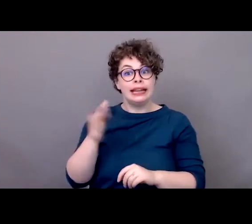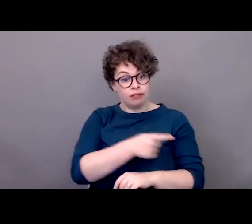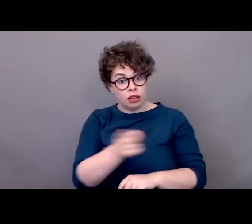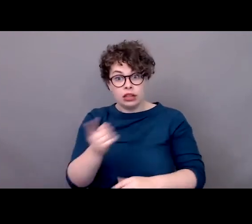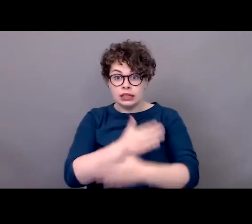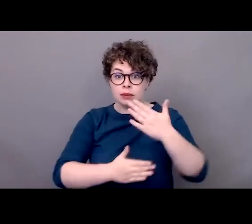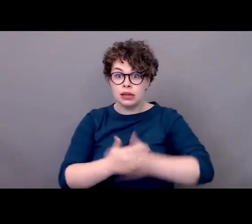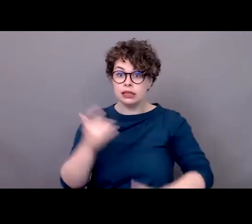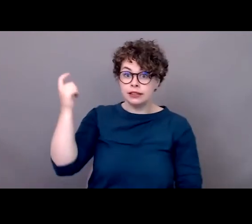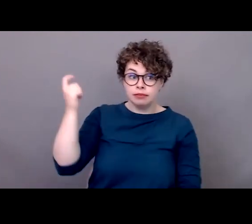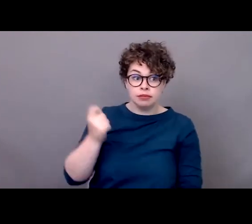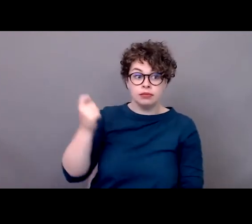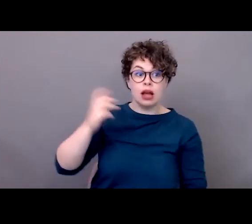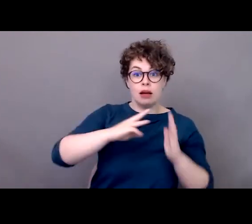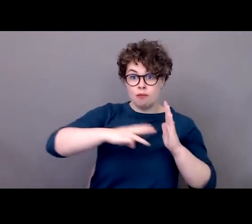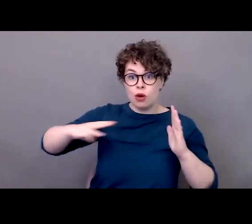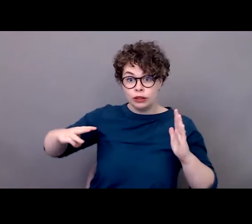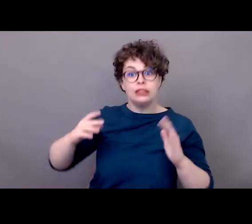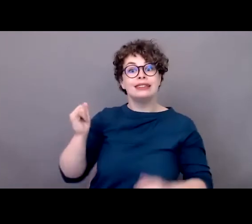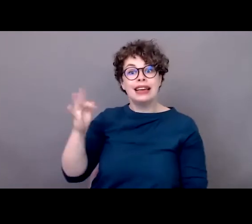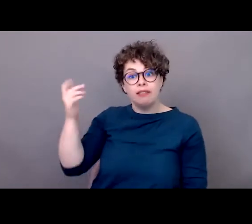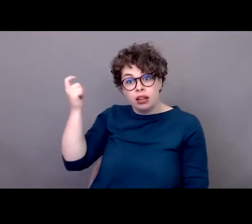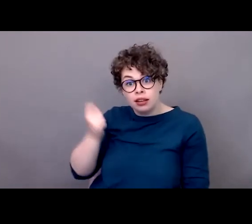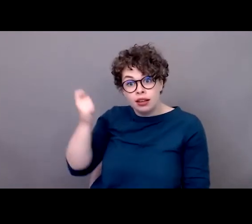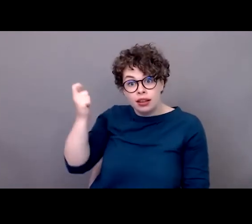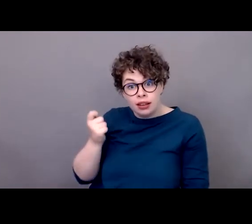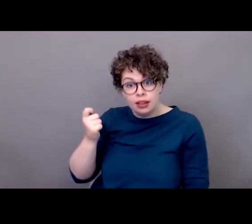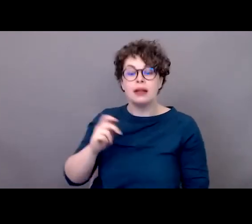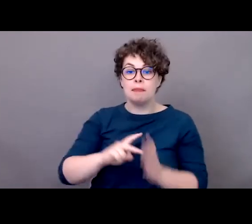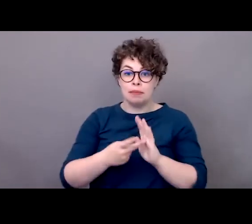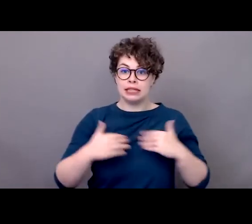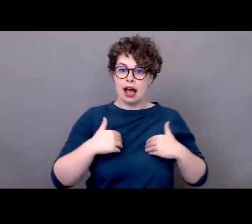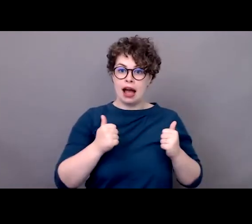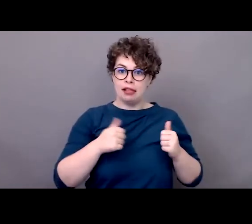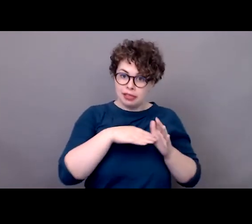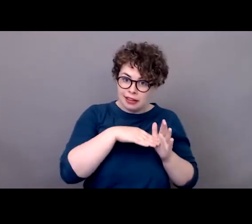it was shown to improve health, but it showed that there wasn't an improvement in poverty.